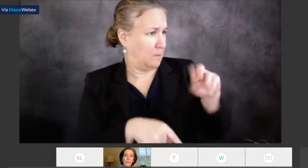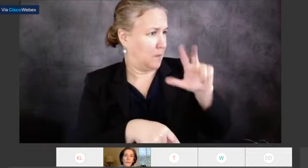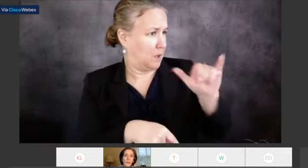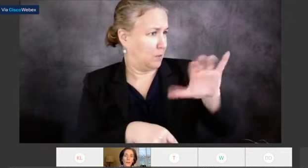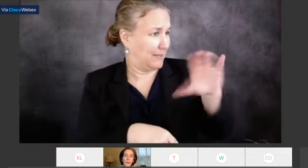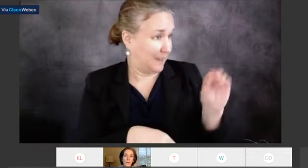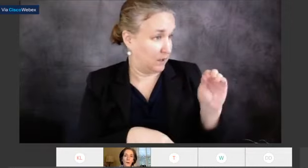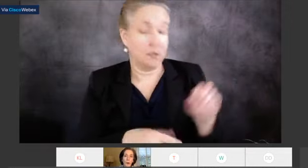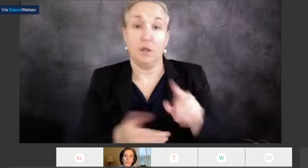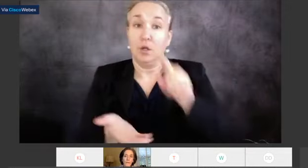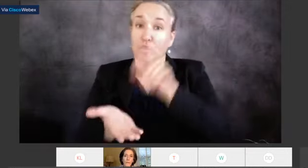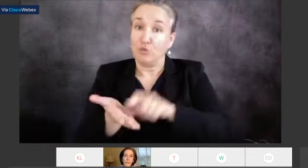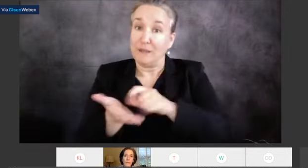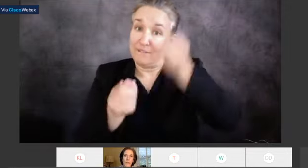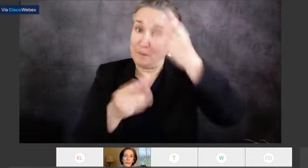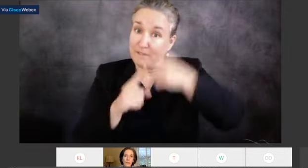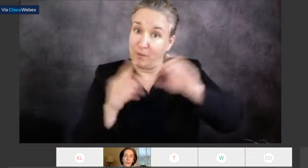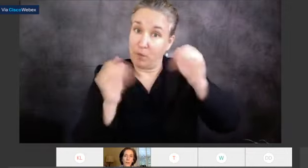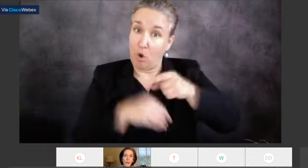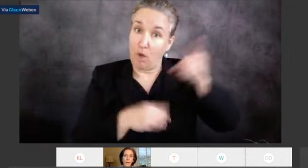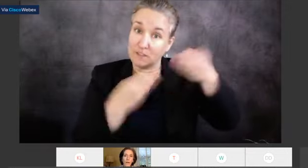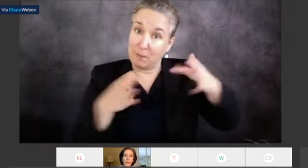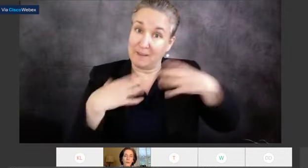information from our office of public health as well as